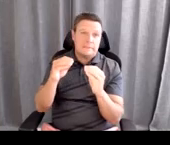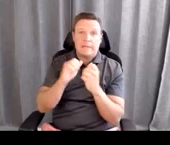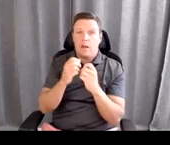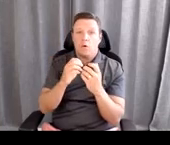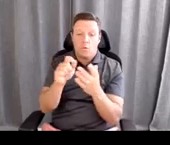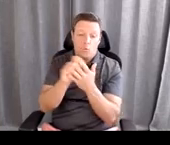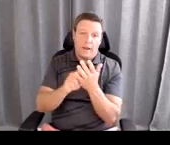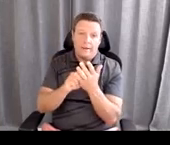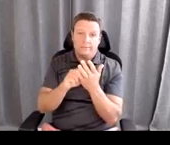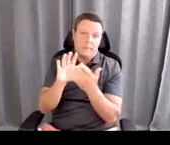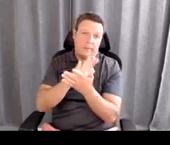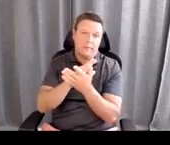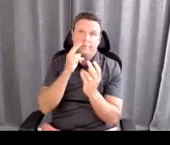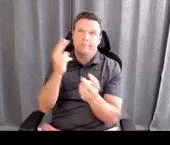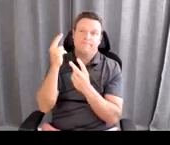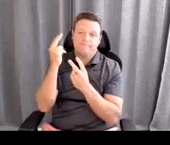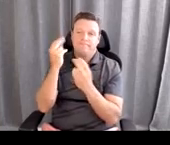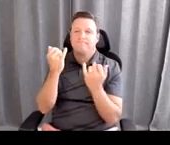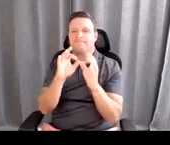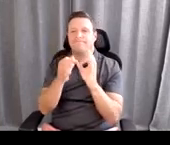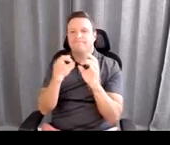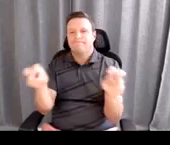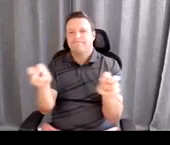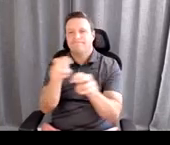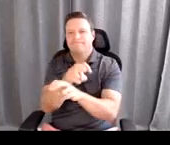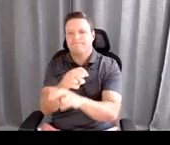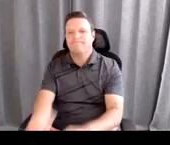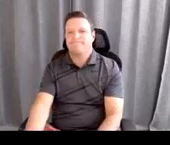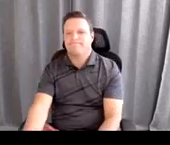So critical service learning is really important because understanding